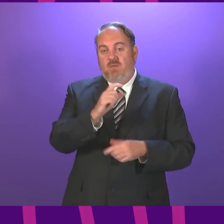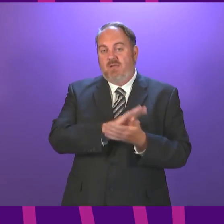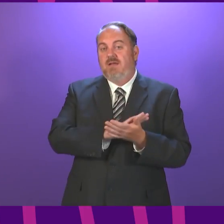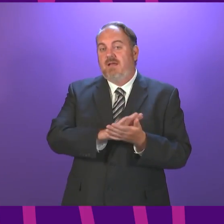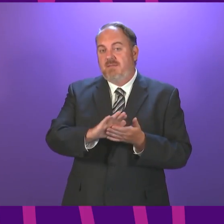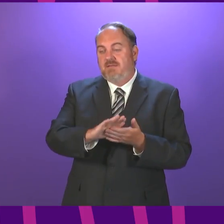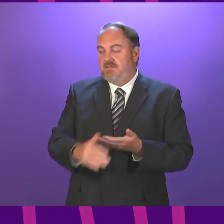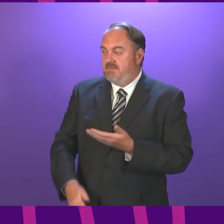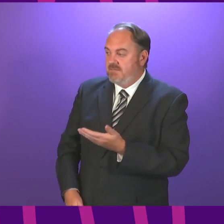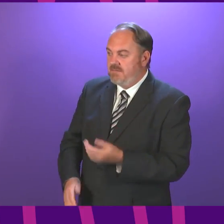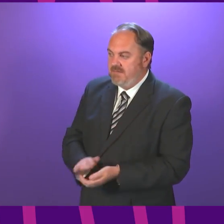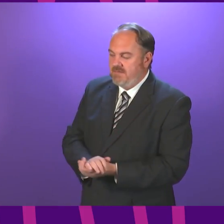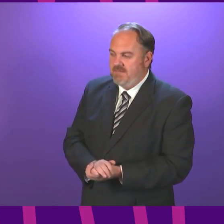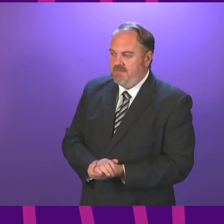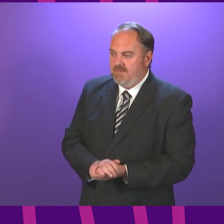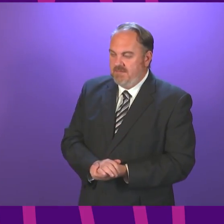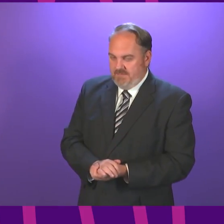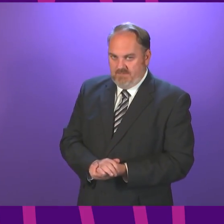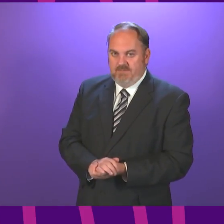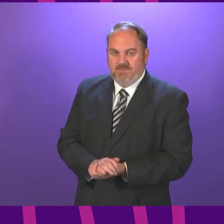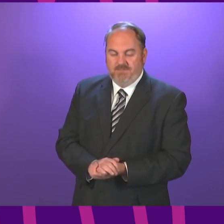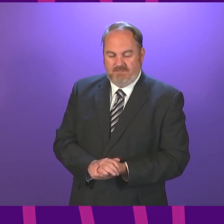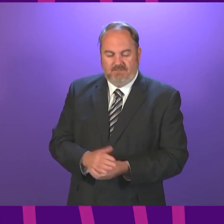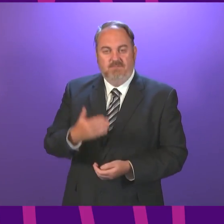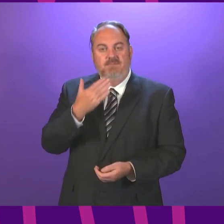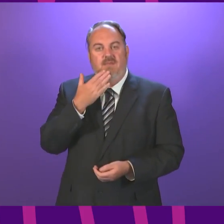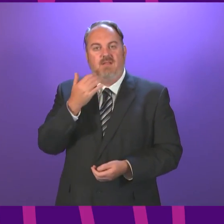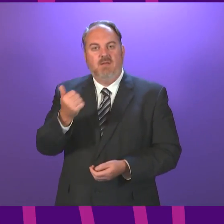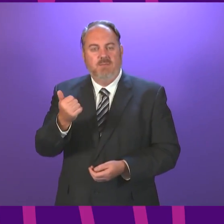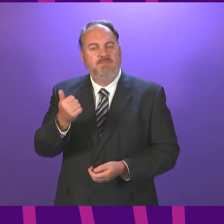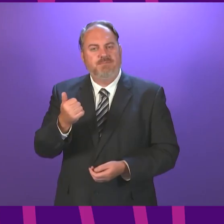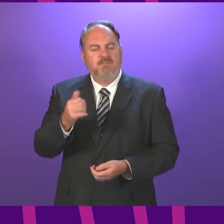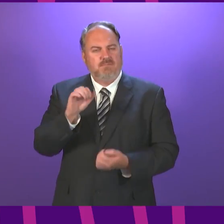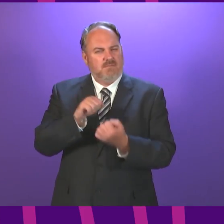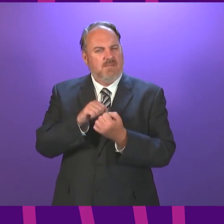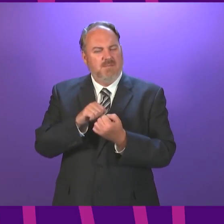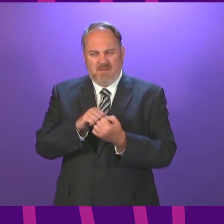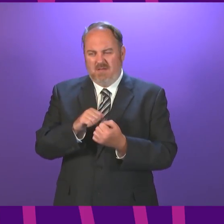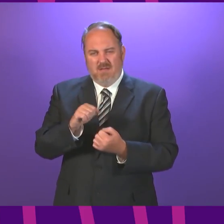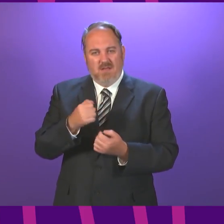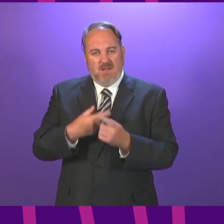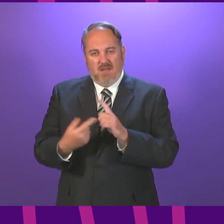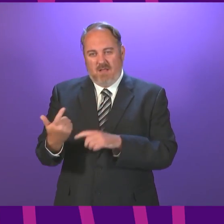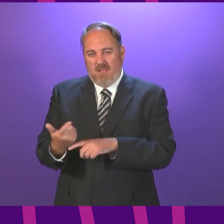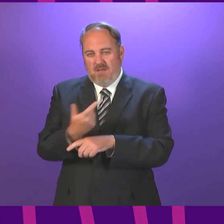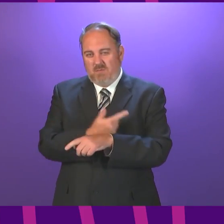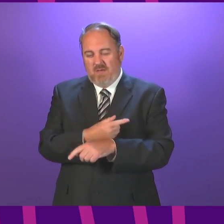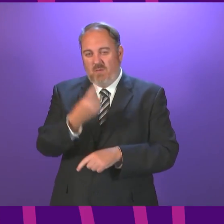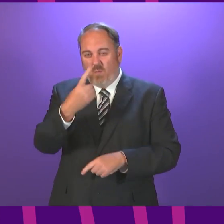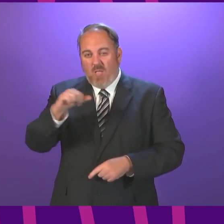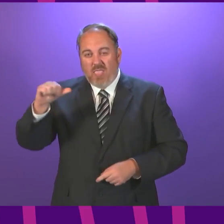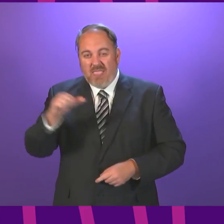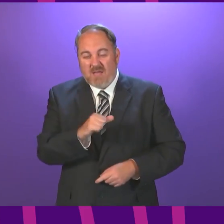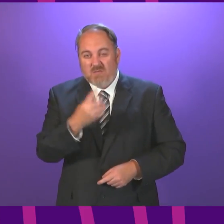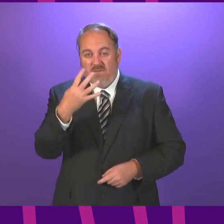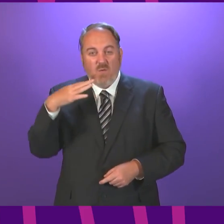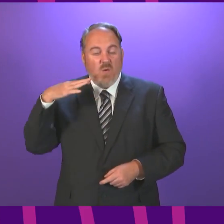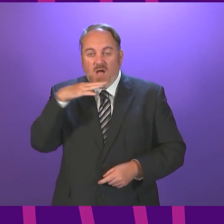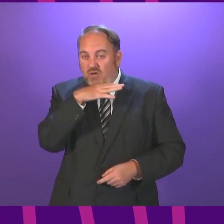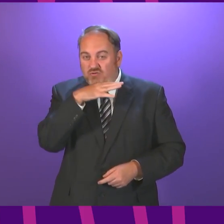Last week, we learned that, in a single year, nearly 1,400 people had their lives cut short